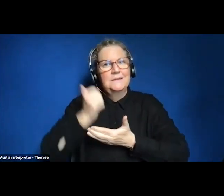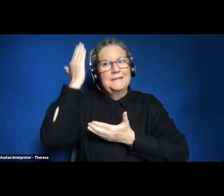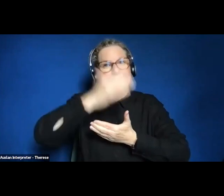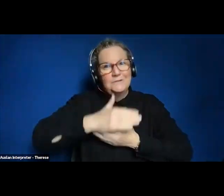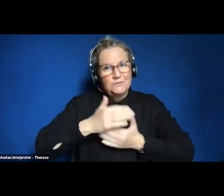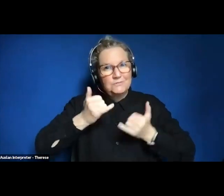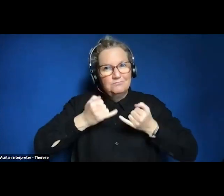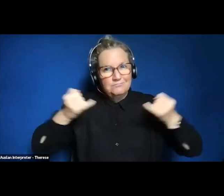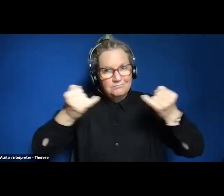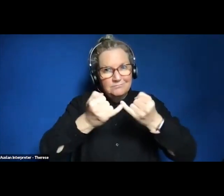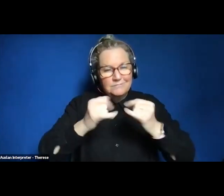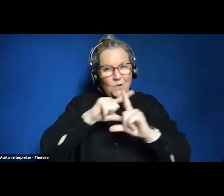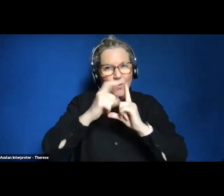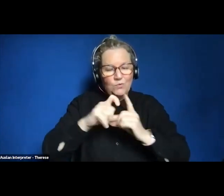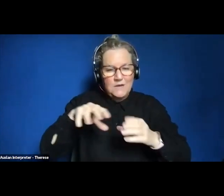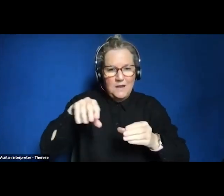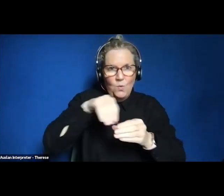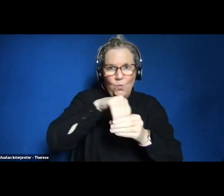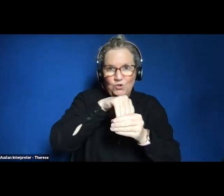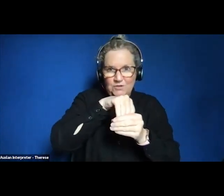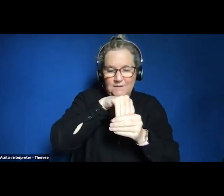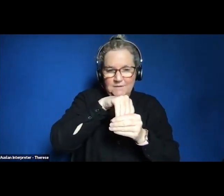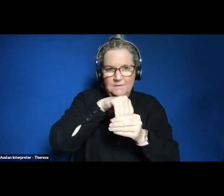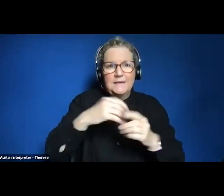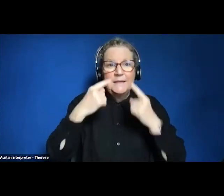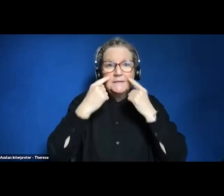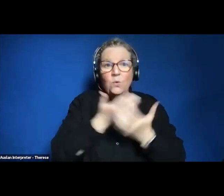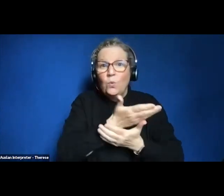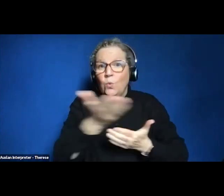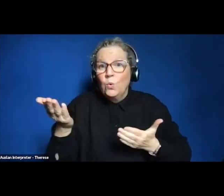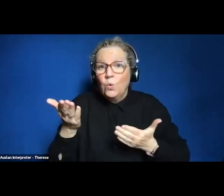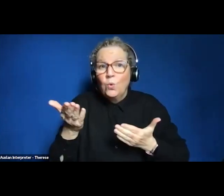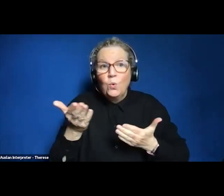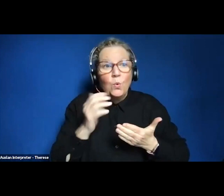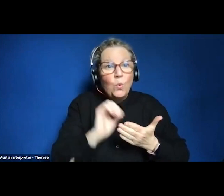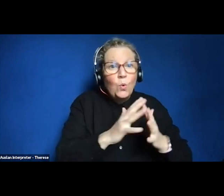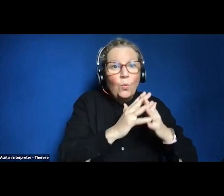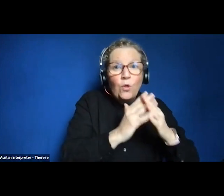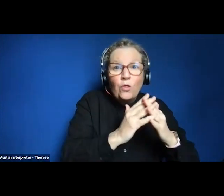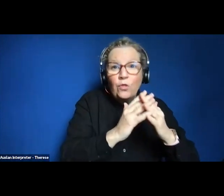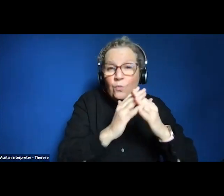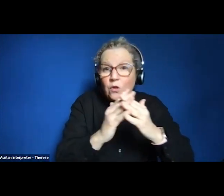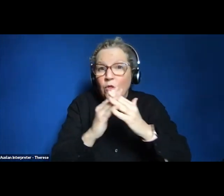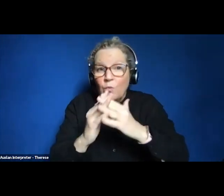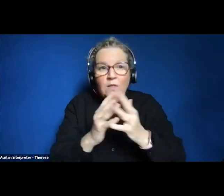It sees every person as having inherent for their worth, they’re respected for the inherent for their worth.